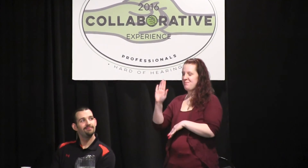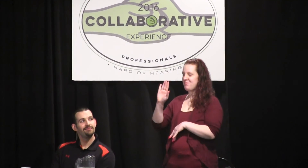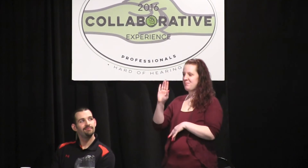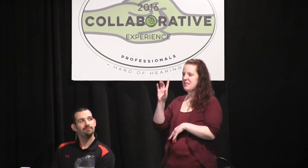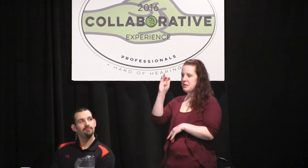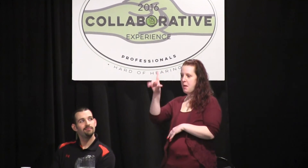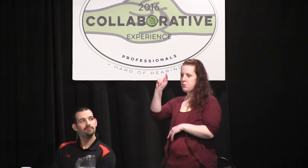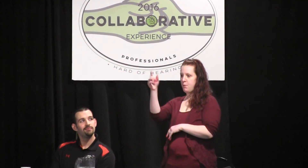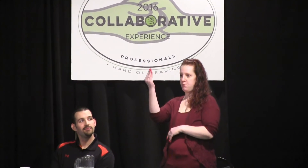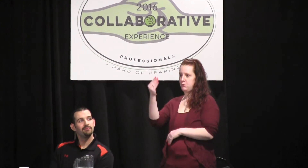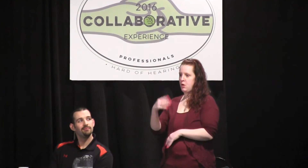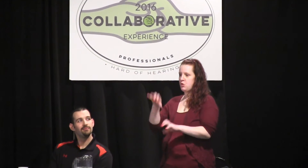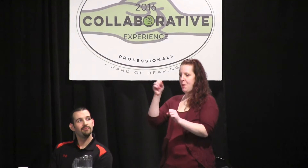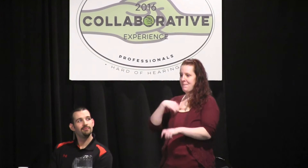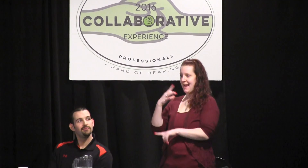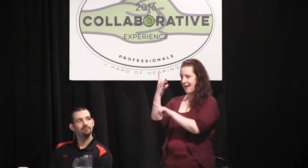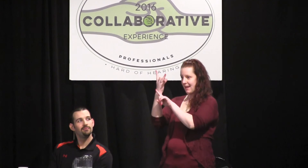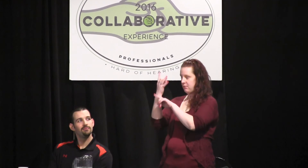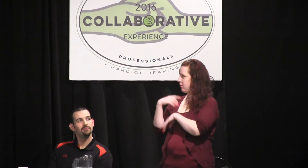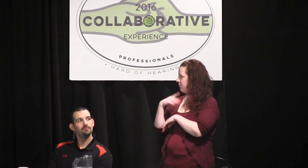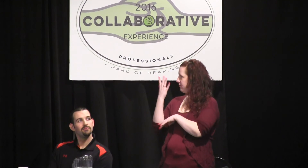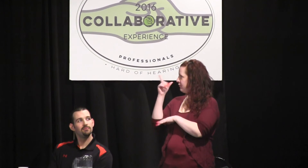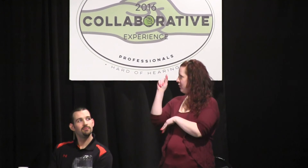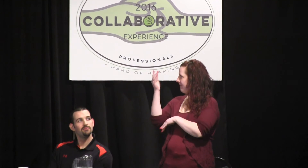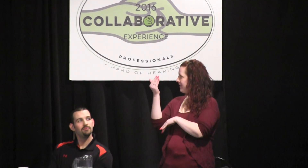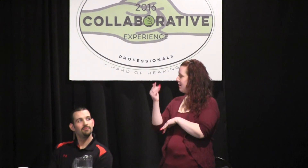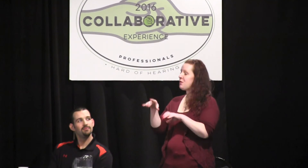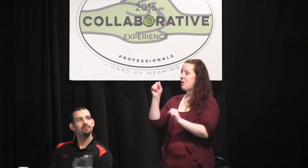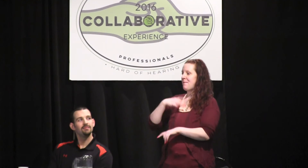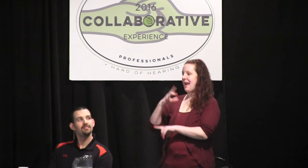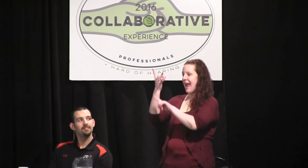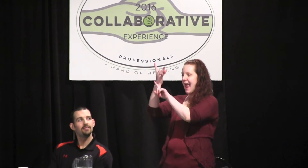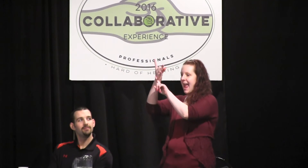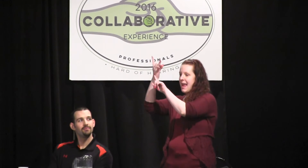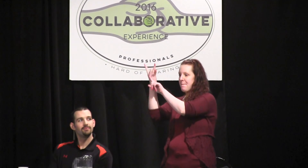so I graduated from college in December 2014,